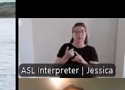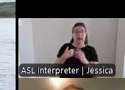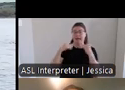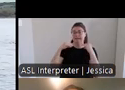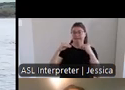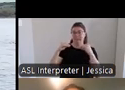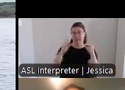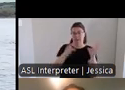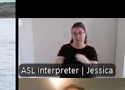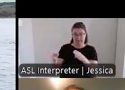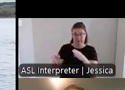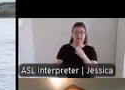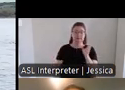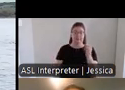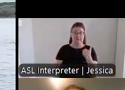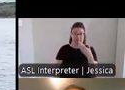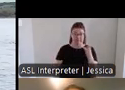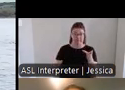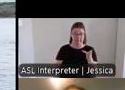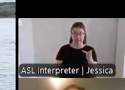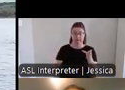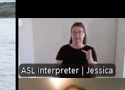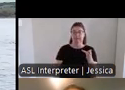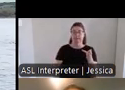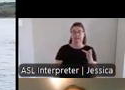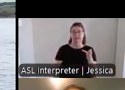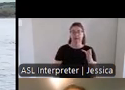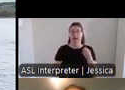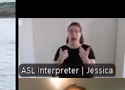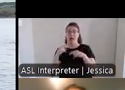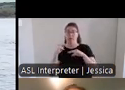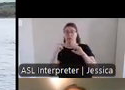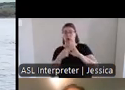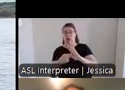And so this is, um, right now, I am looking at my lesson plan. It's a Google Doc.